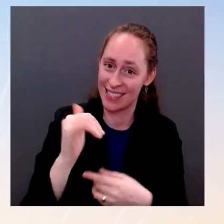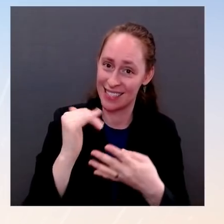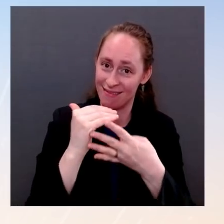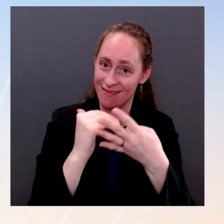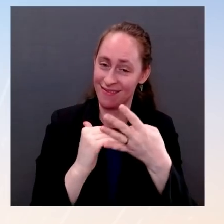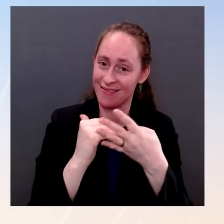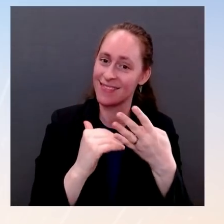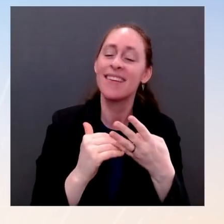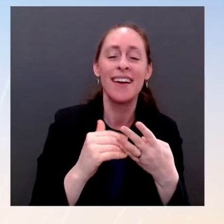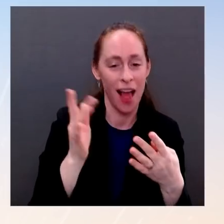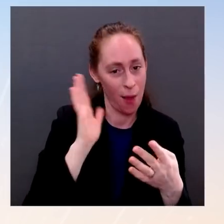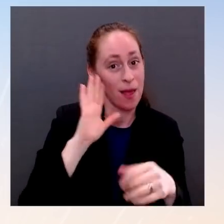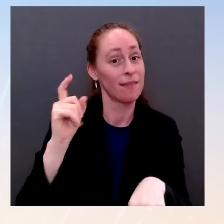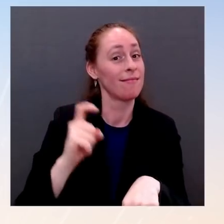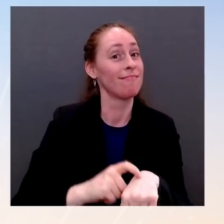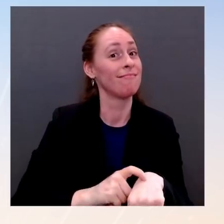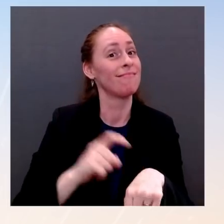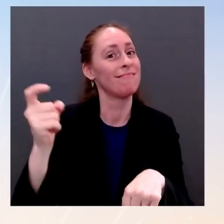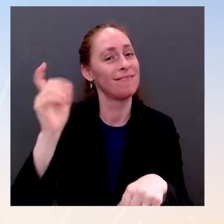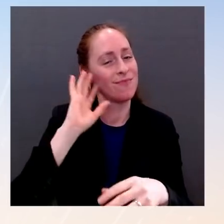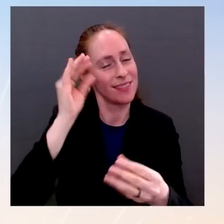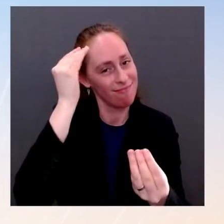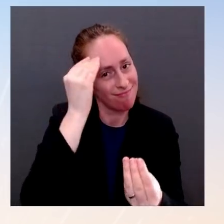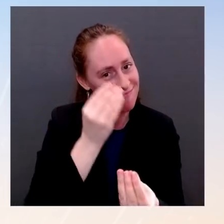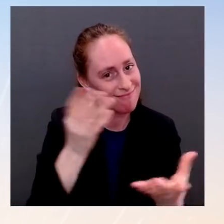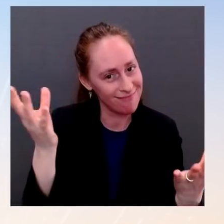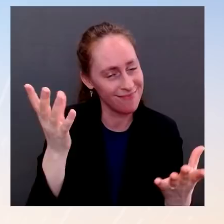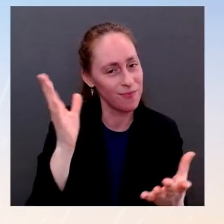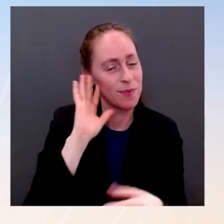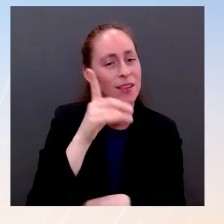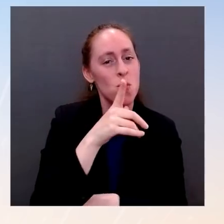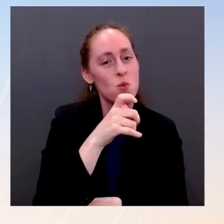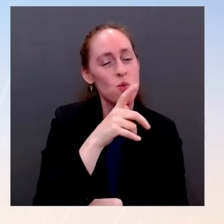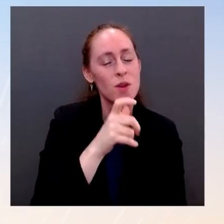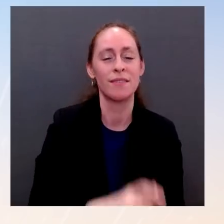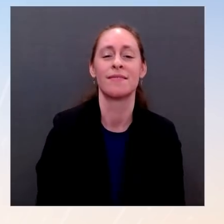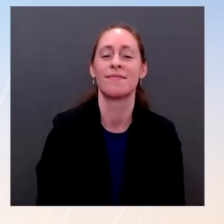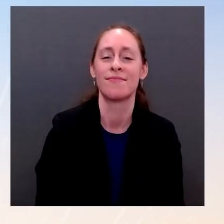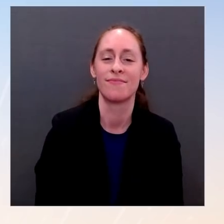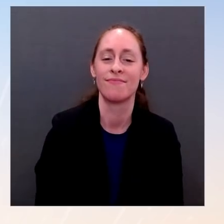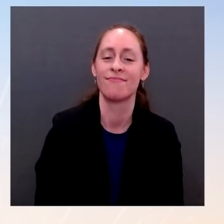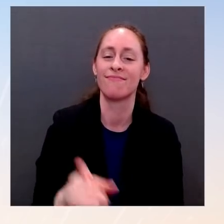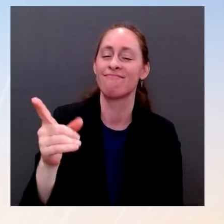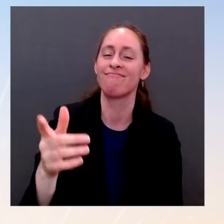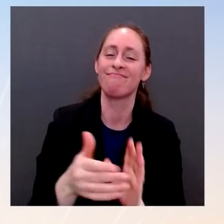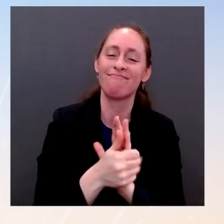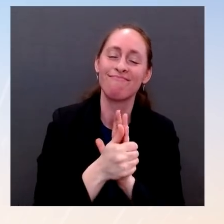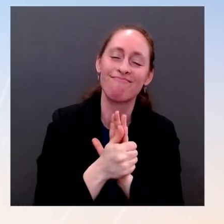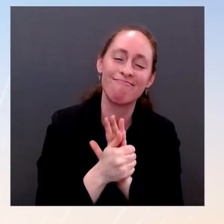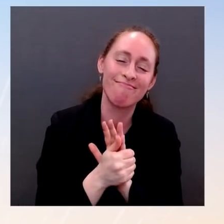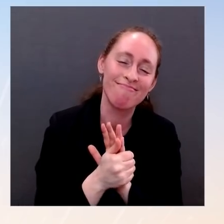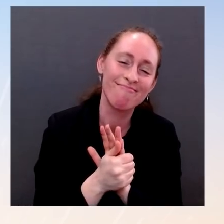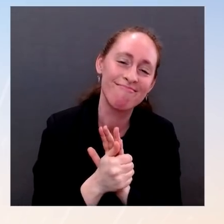the President's selection for a qualified and credible nominee to serve on the Supreme Court ju- -- before the end of the month. The Press: Okay.